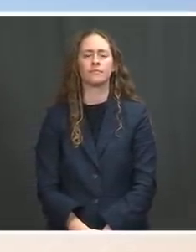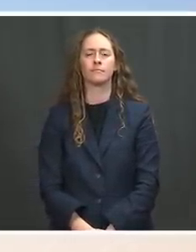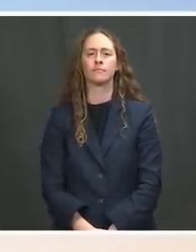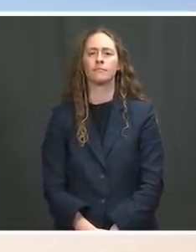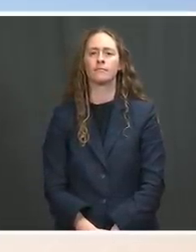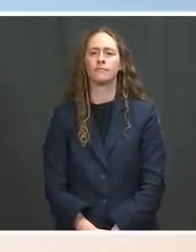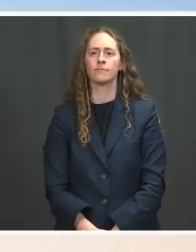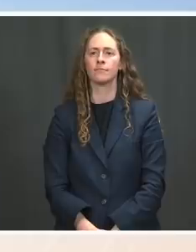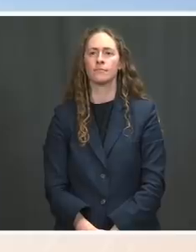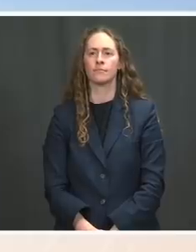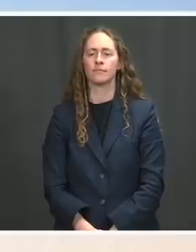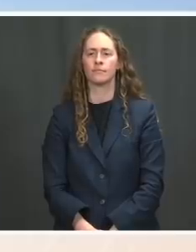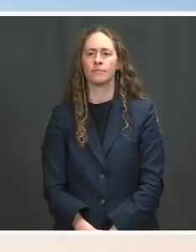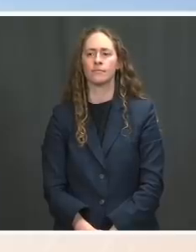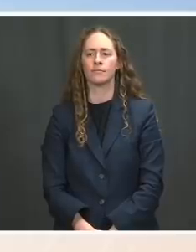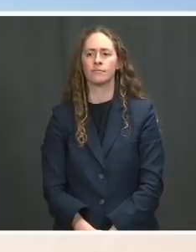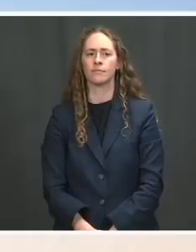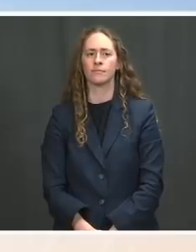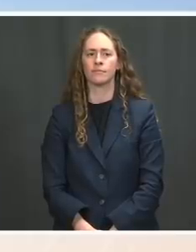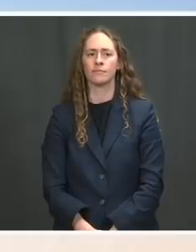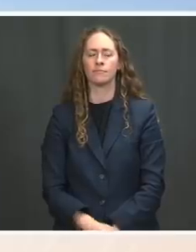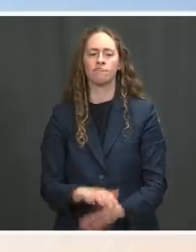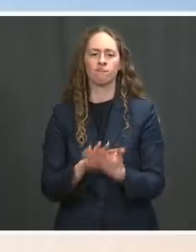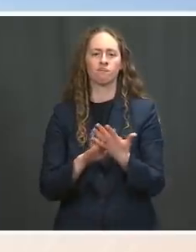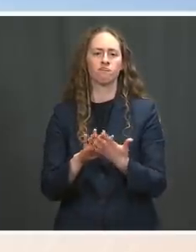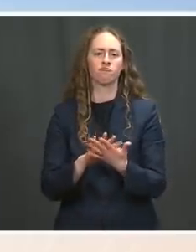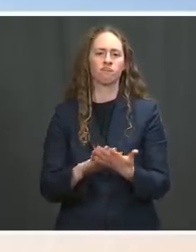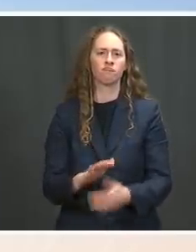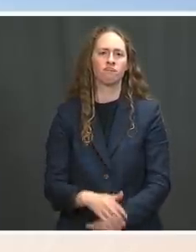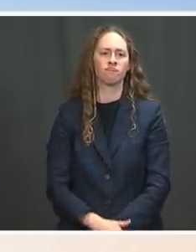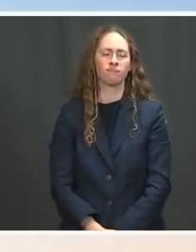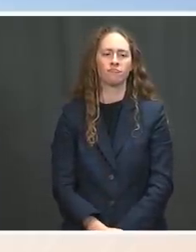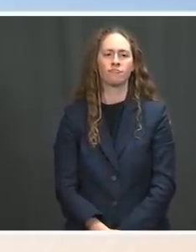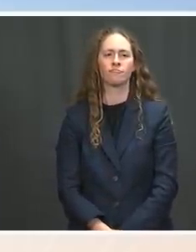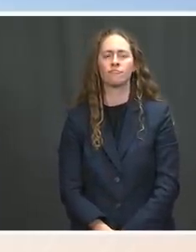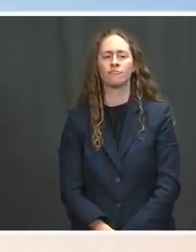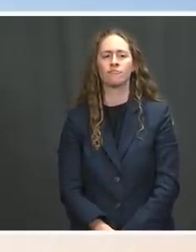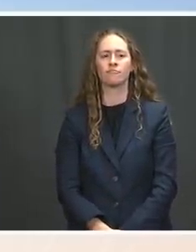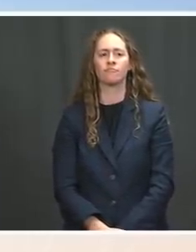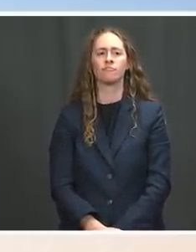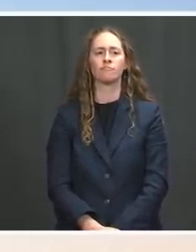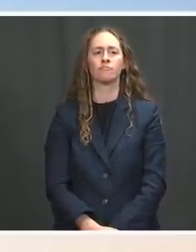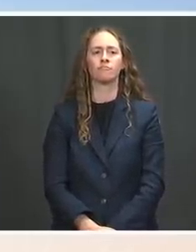that you want to have on the economy? Ms. Psaki: Well, again, I think this is obviously something we -- we monitor quite closely.